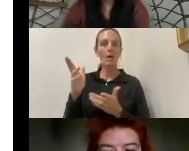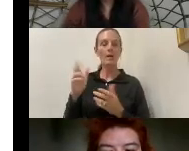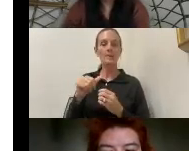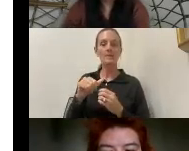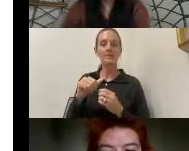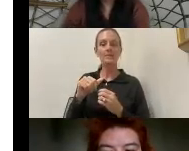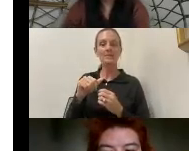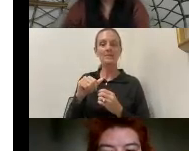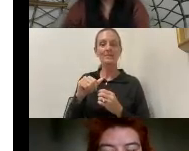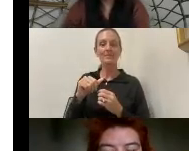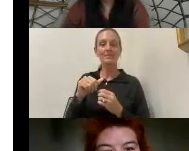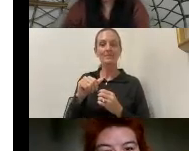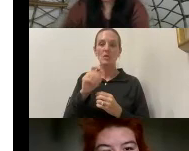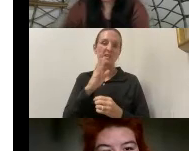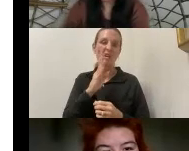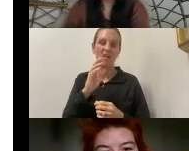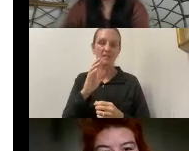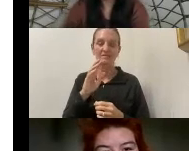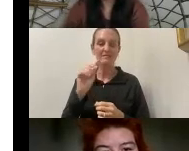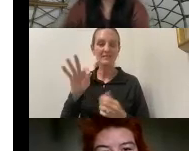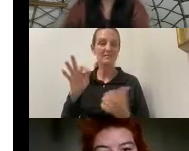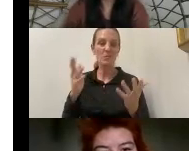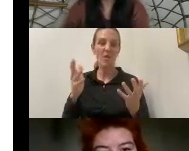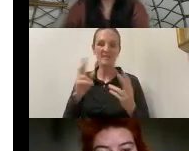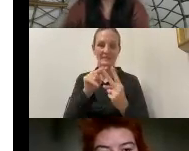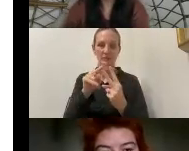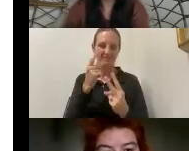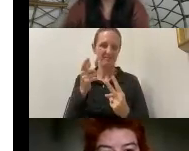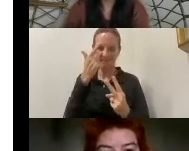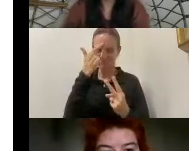mics on if you feel safe to do so.